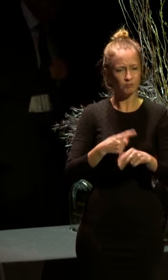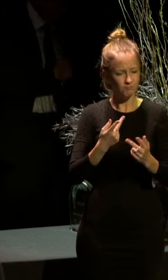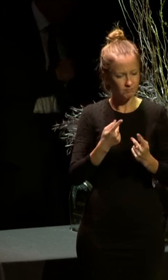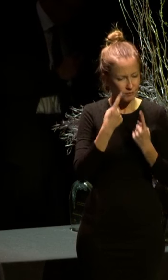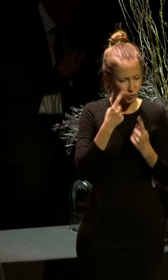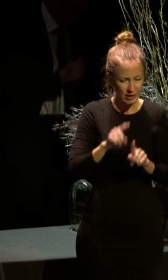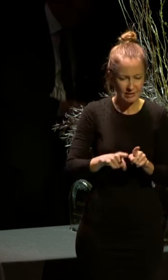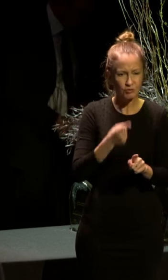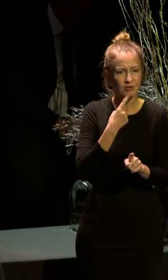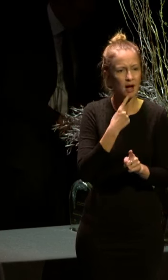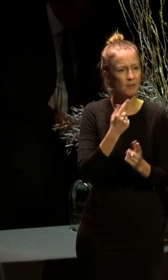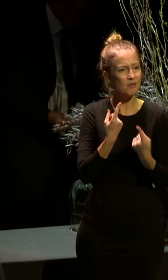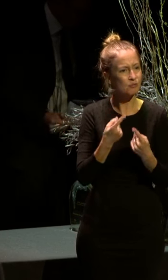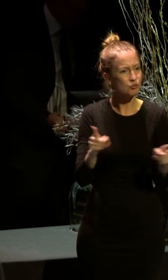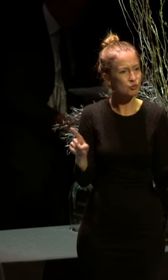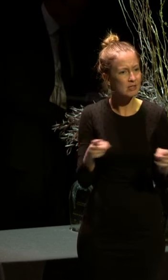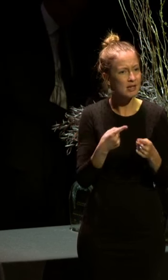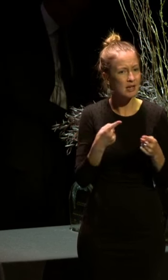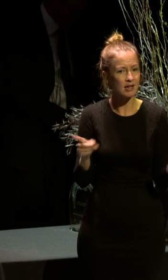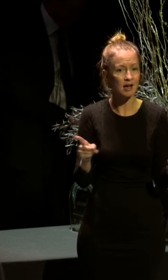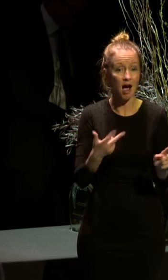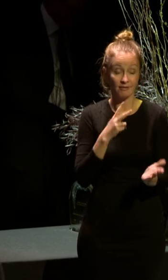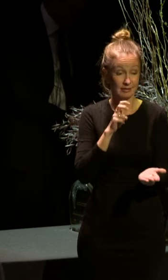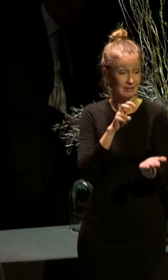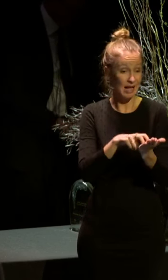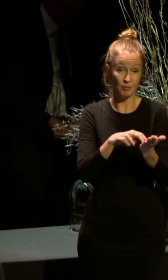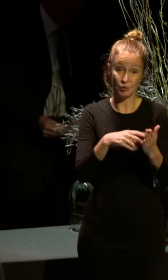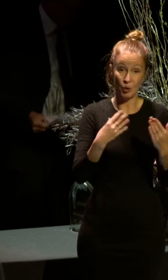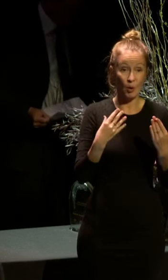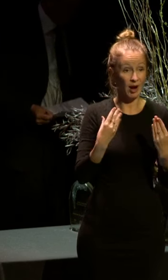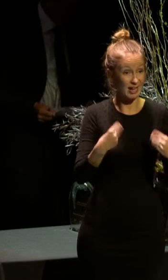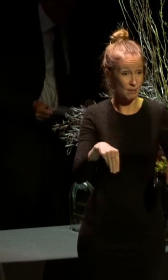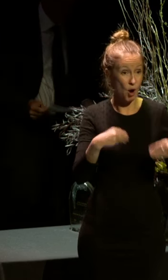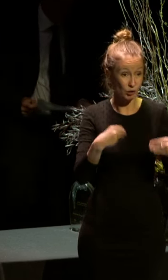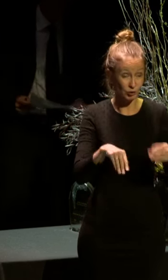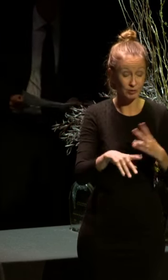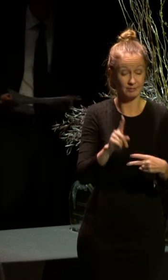I've signed up with blatant commercialism, achieved pop-chart success,